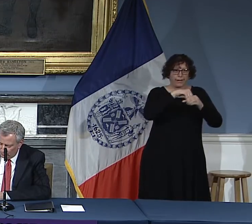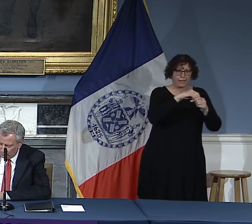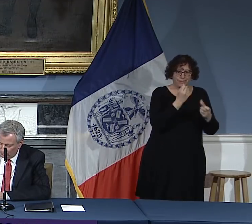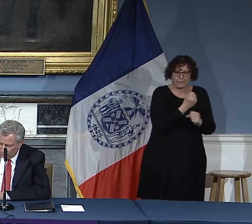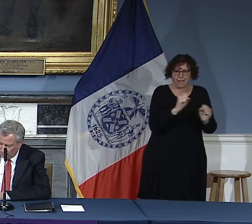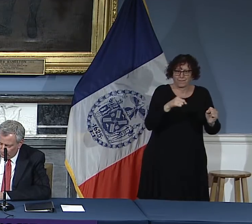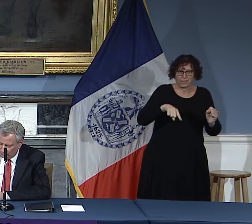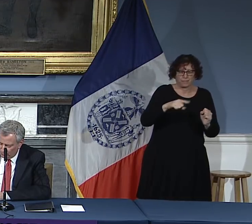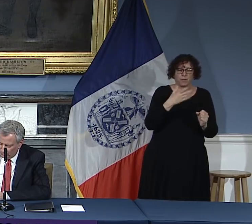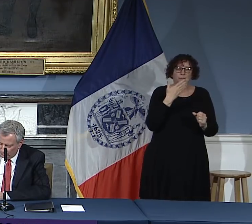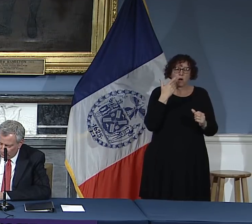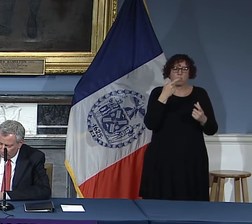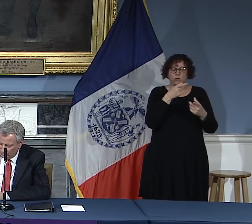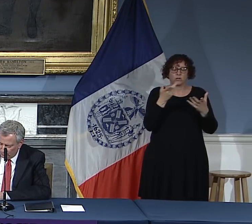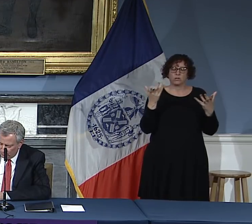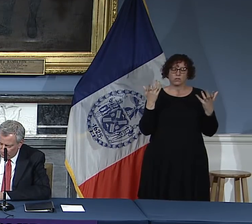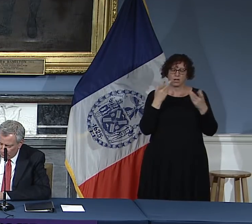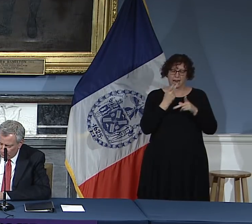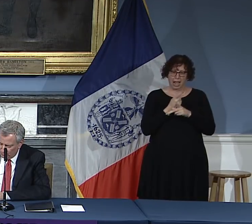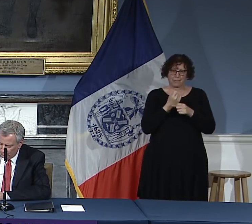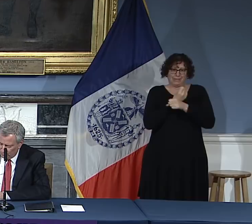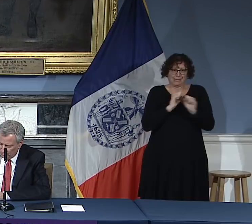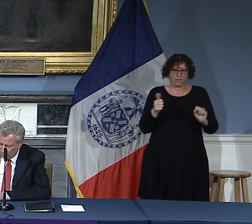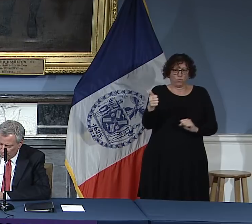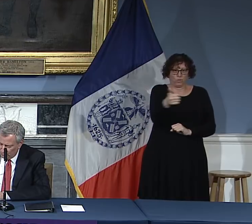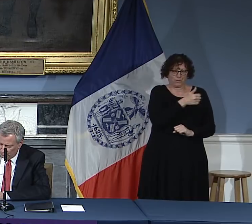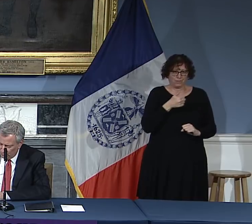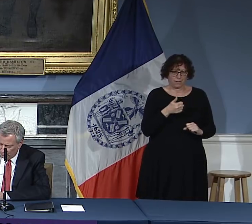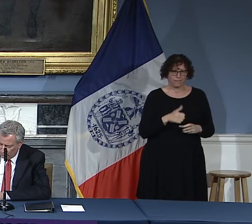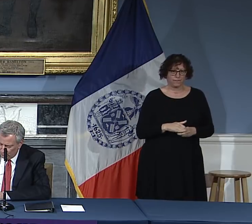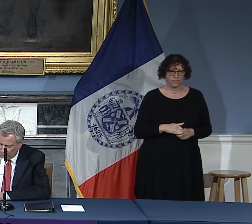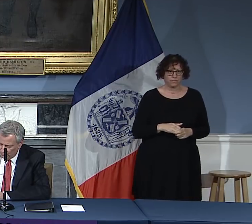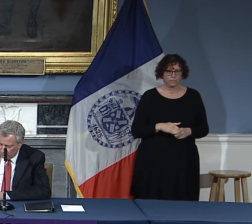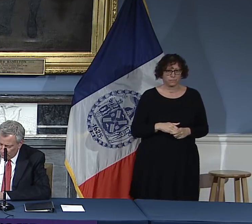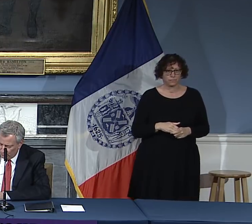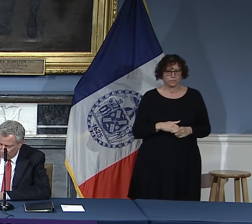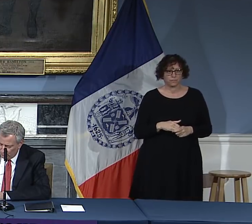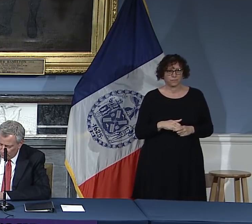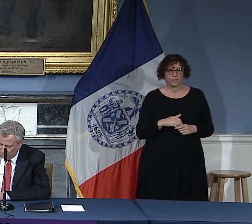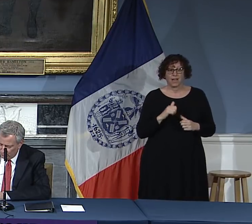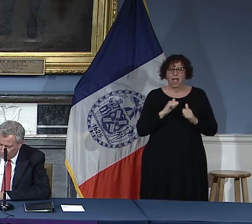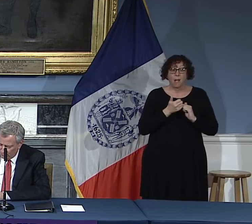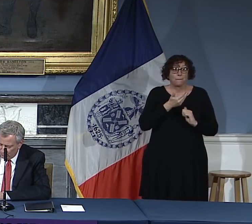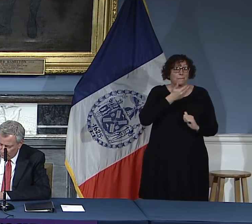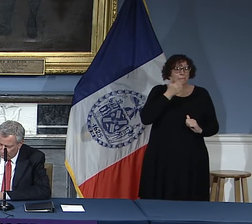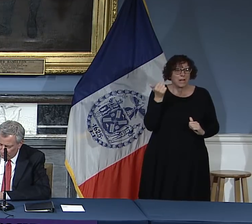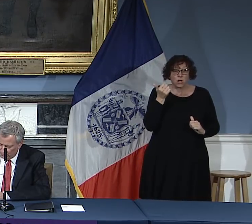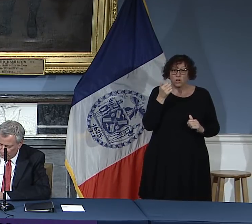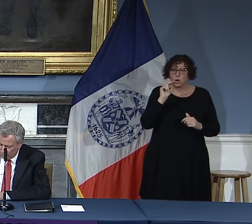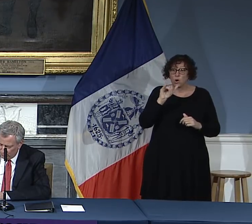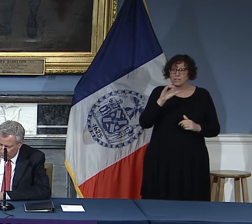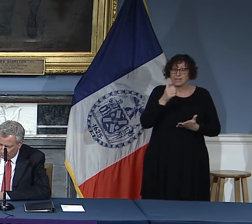BECAUSE OF COIVD-91 I ISF WE TAKE OUR PERSONAL RESPONSIBILITY IN